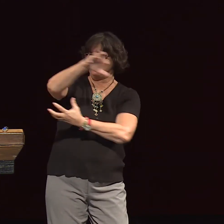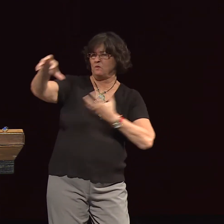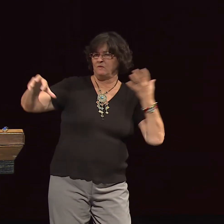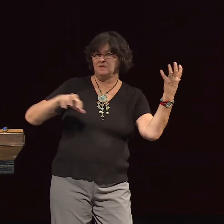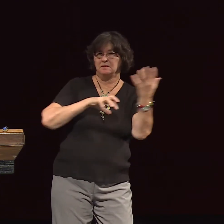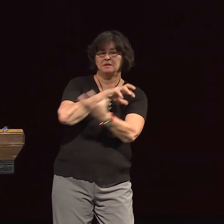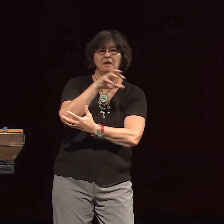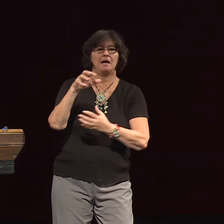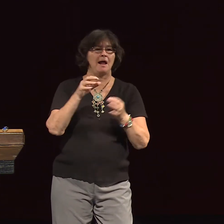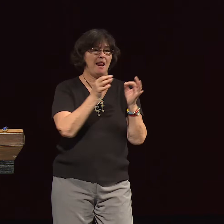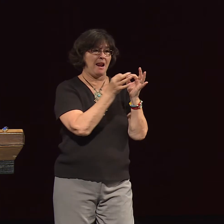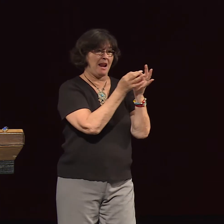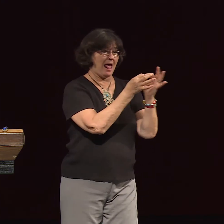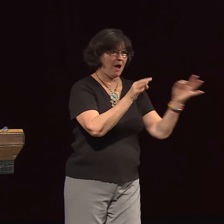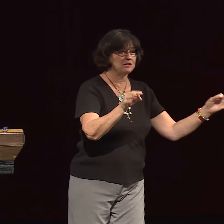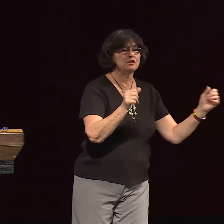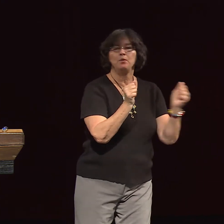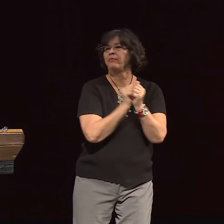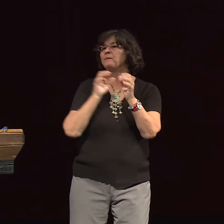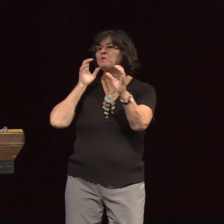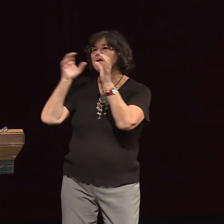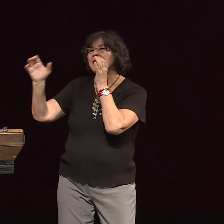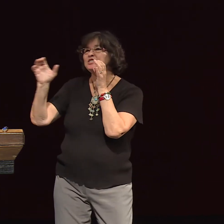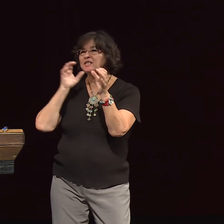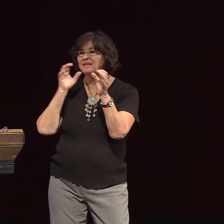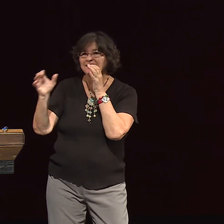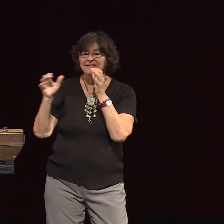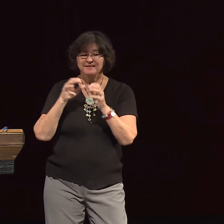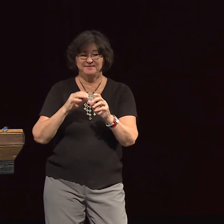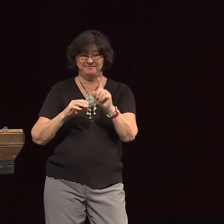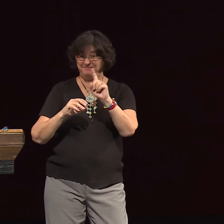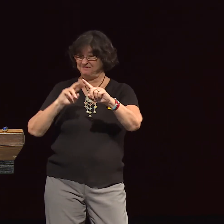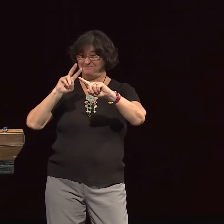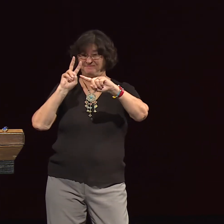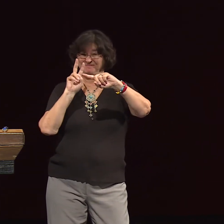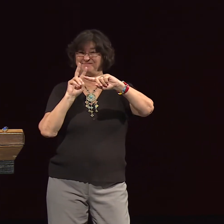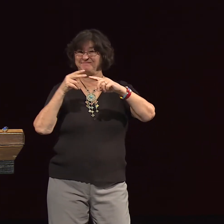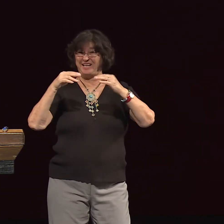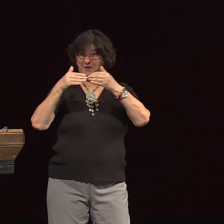We want to emphasize that many people confuse language with communication,